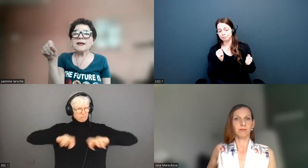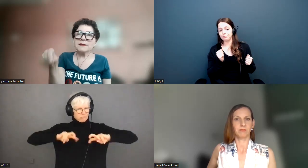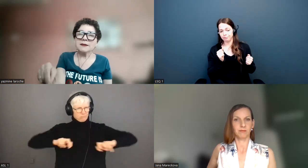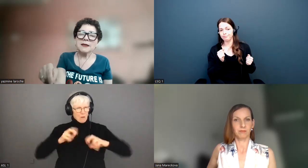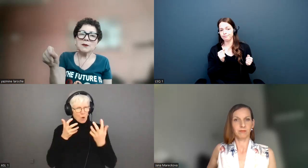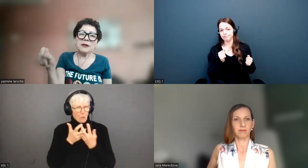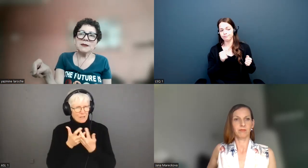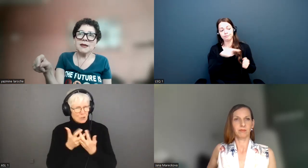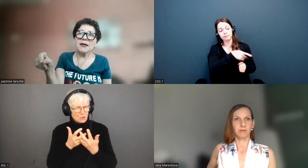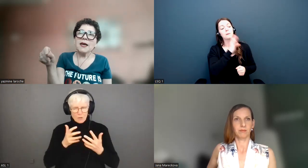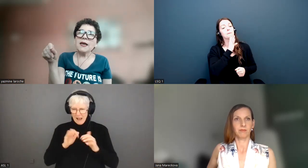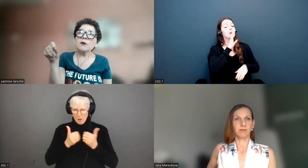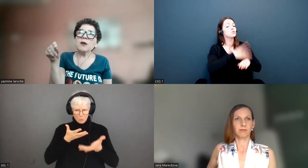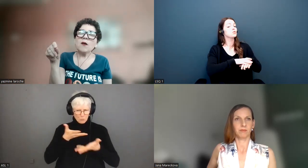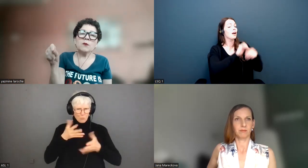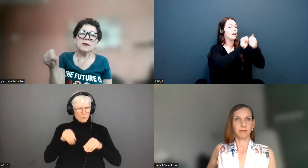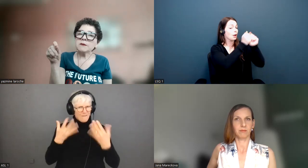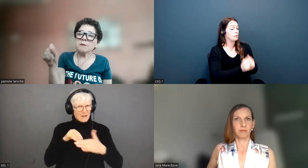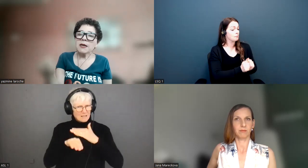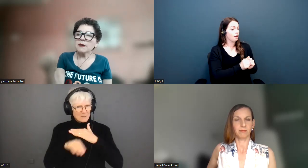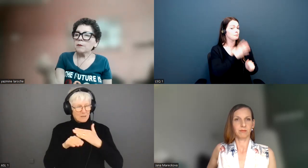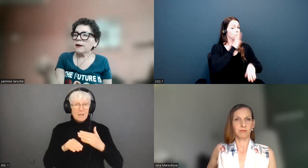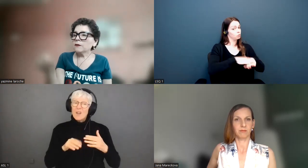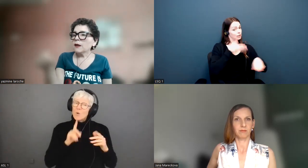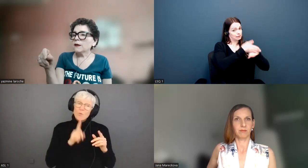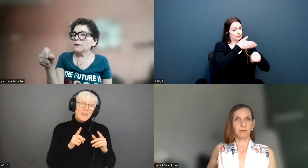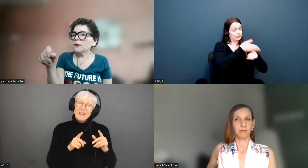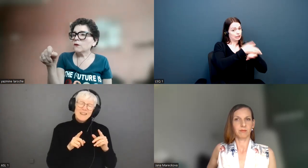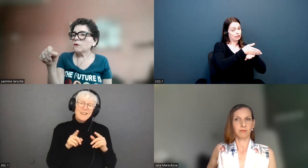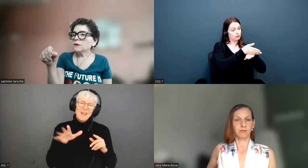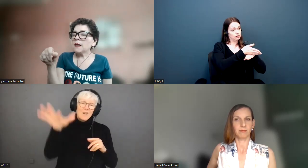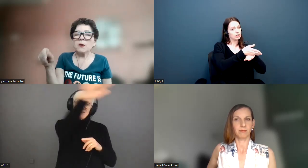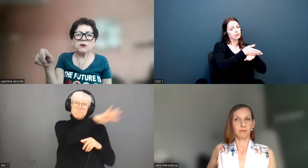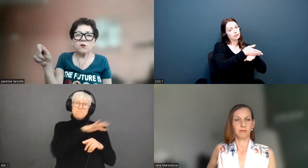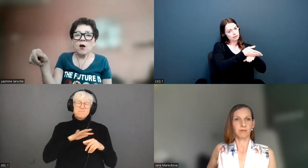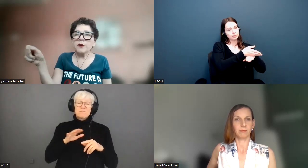and accessibility and we always seem to make it about you know tell me what's wrong with